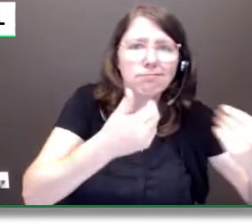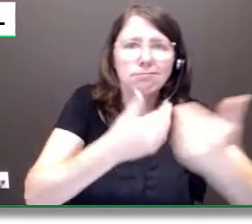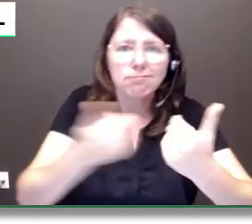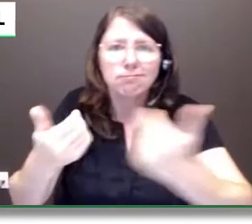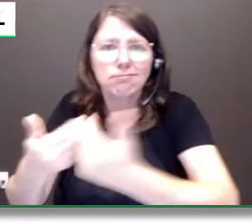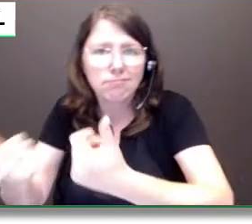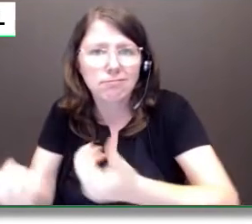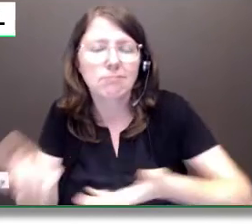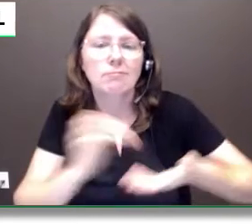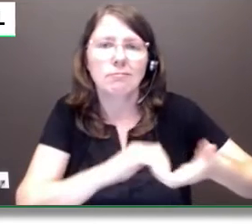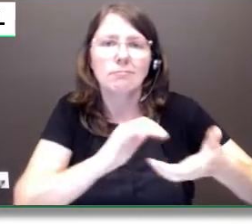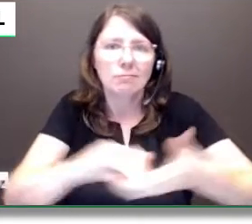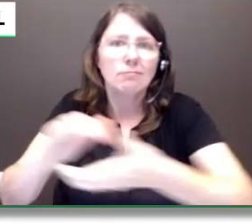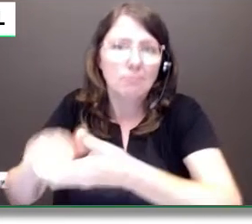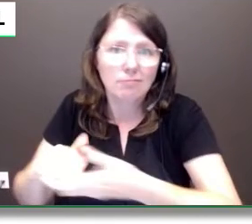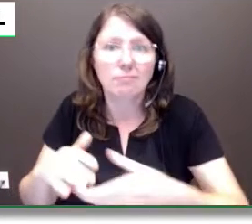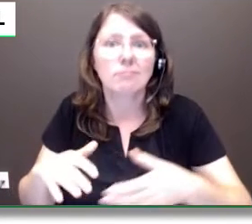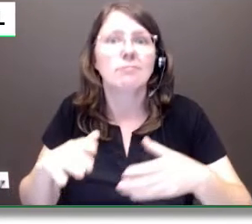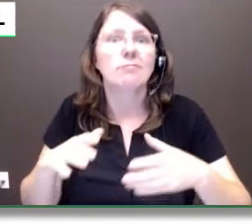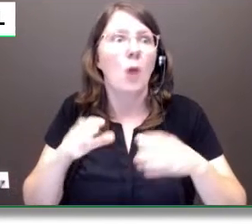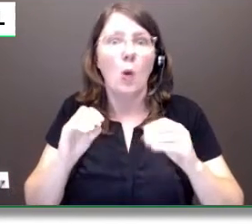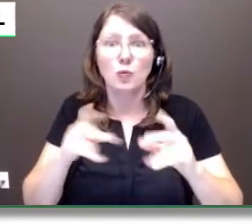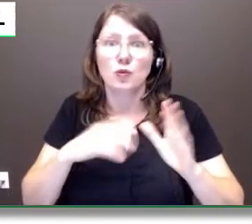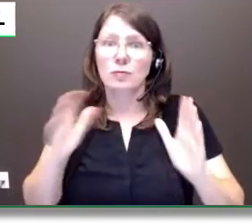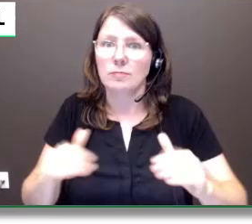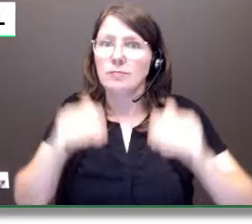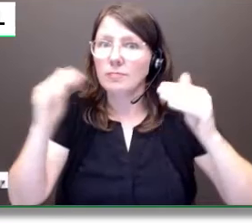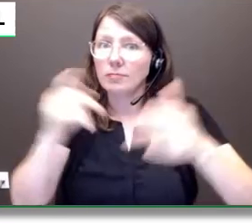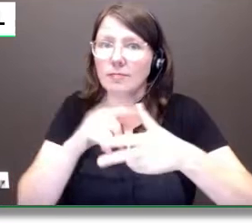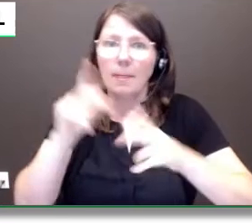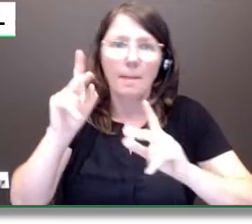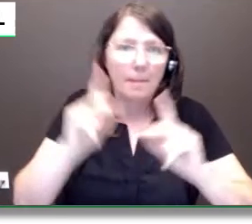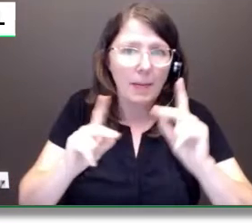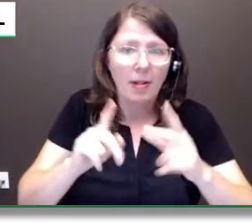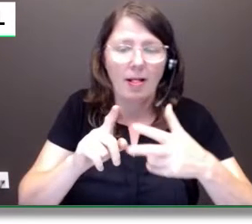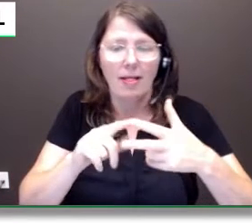places and practices. Absolutely that's that's fantastic and